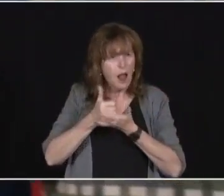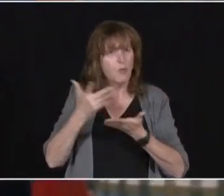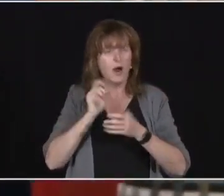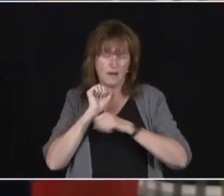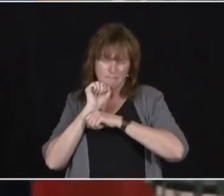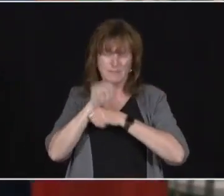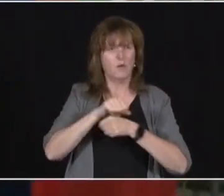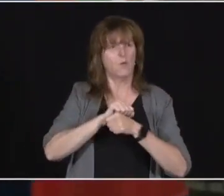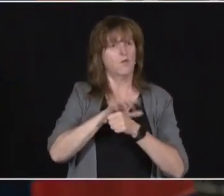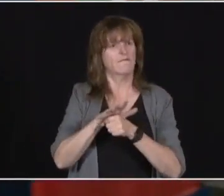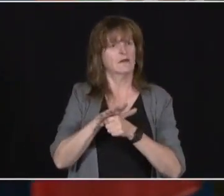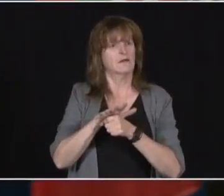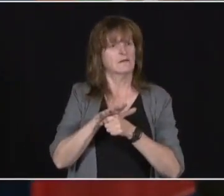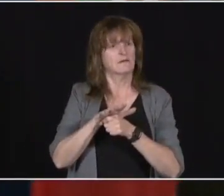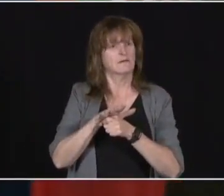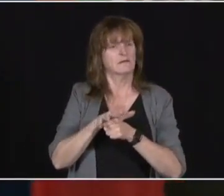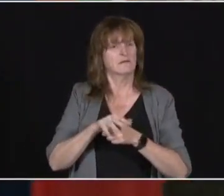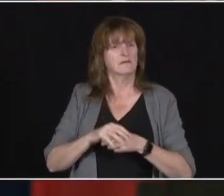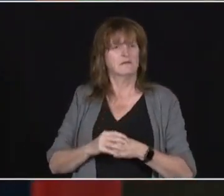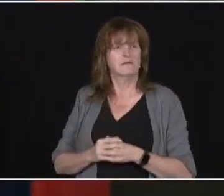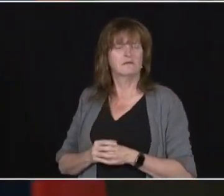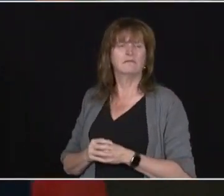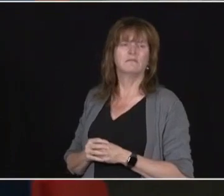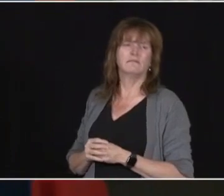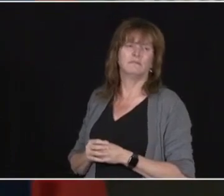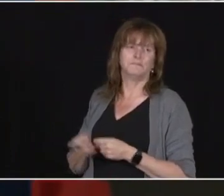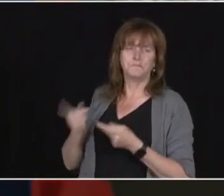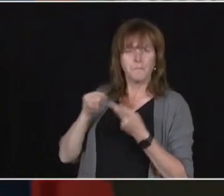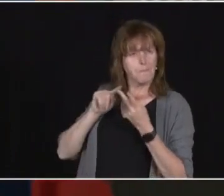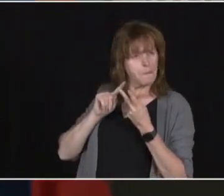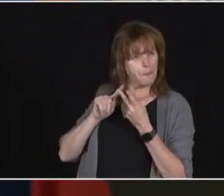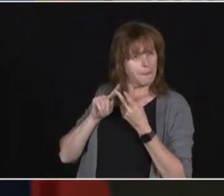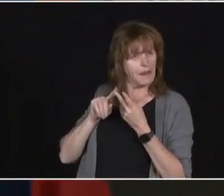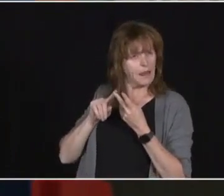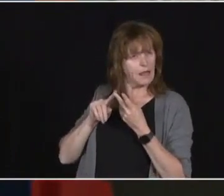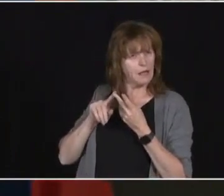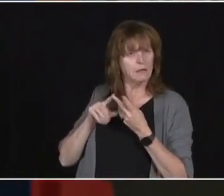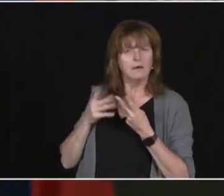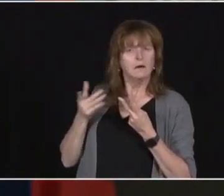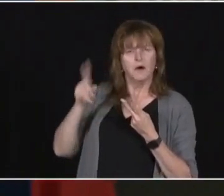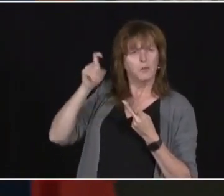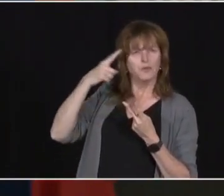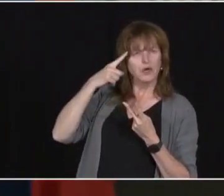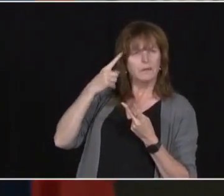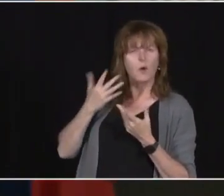This question might be for you, premier but this is obviously